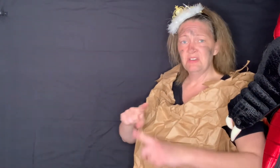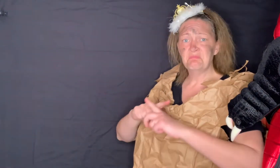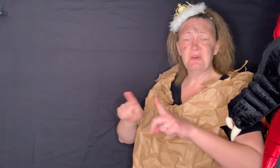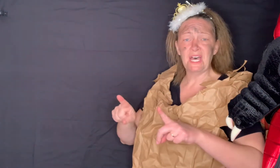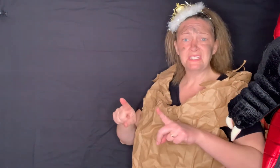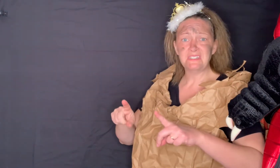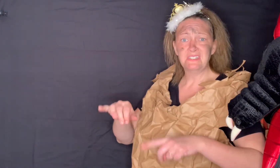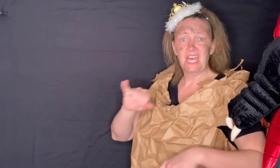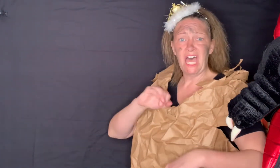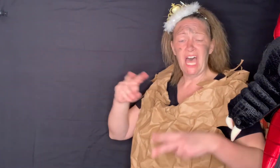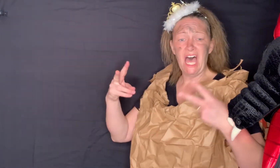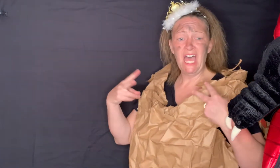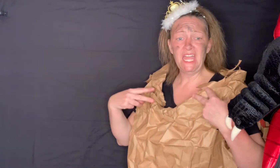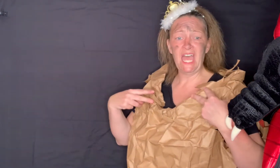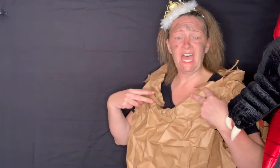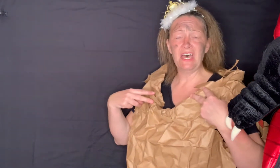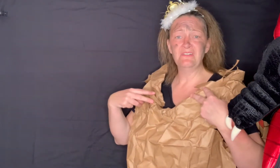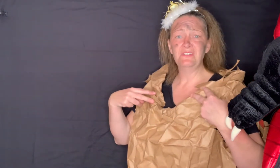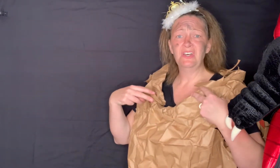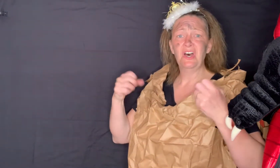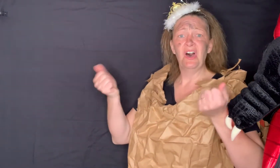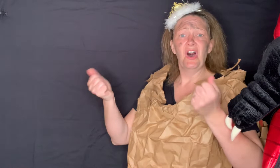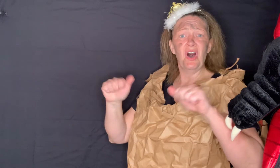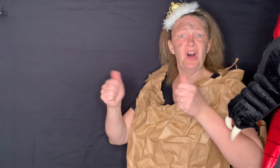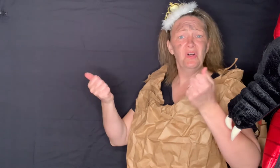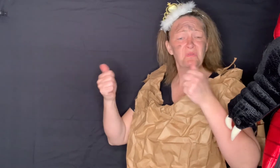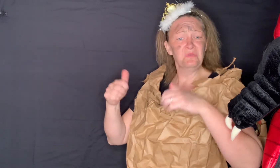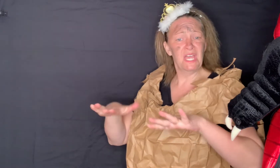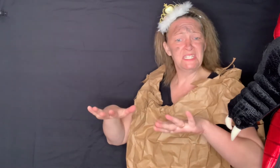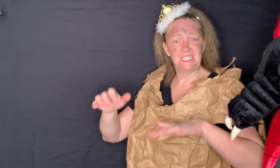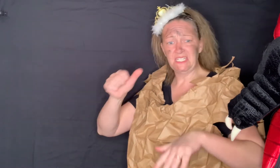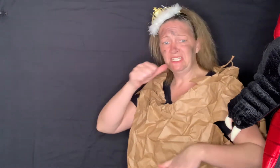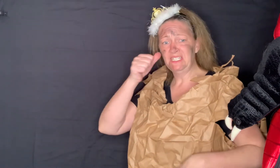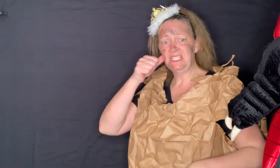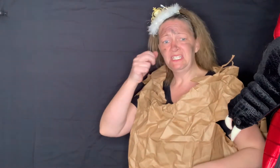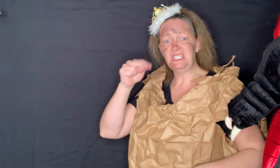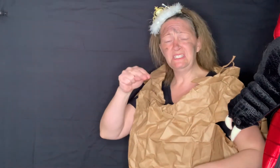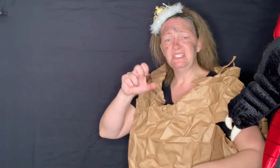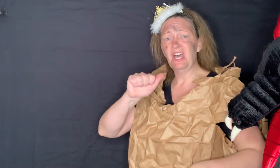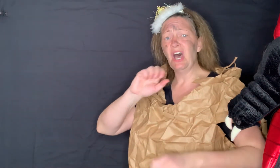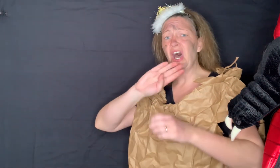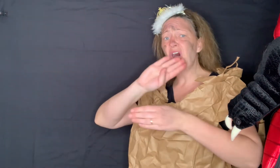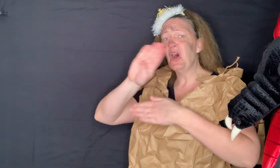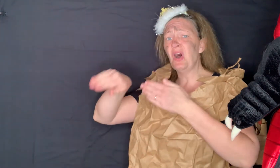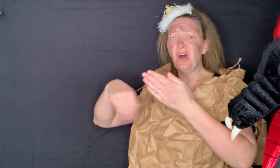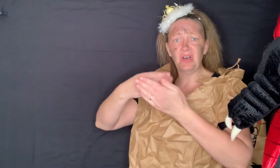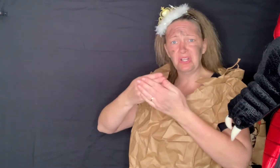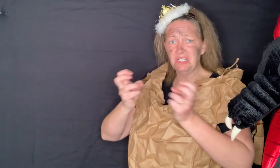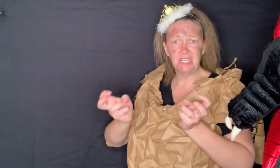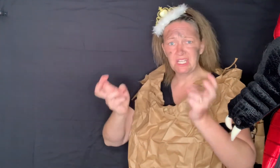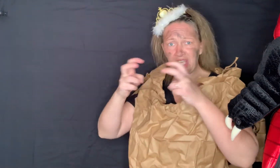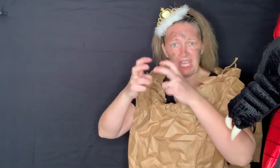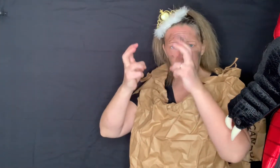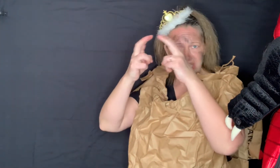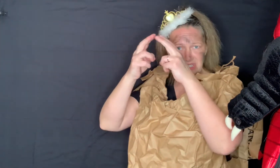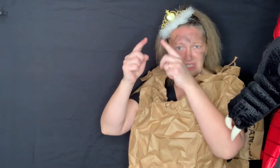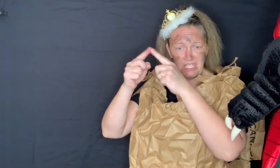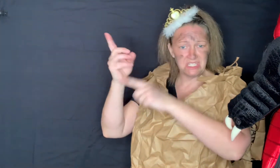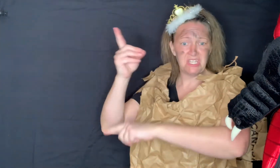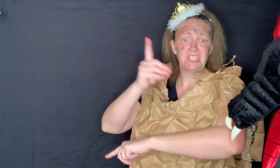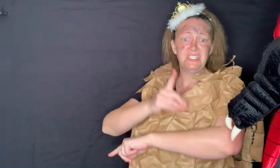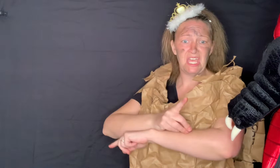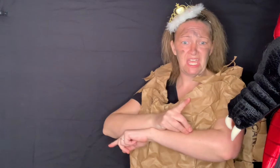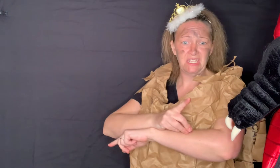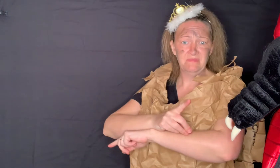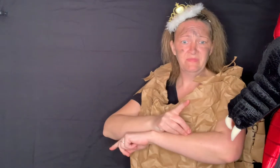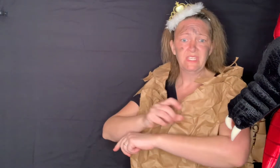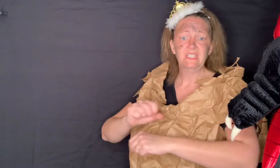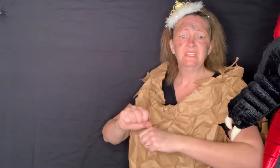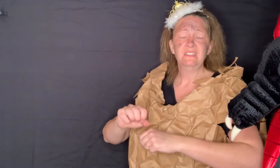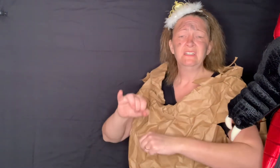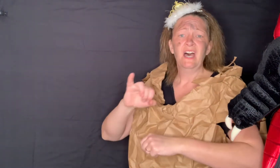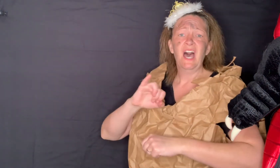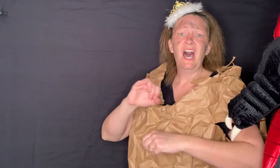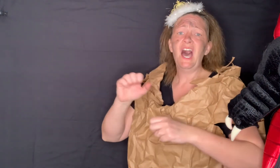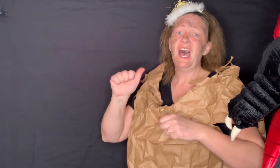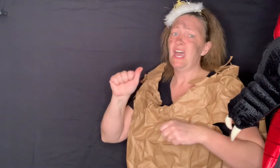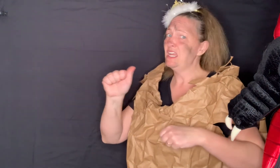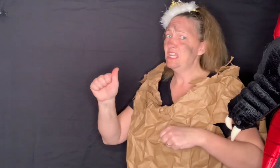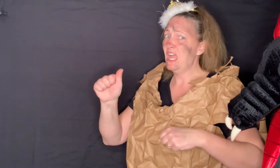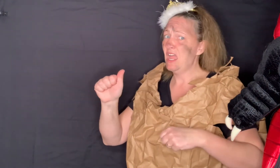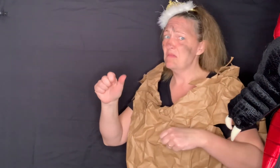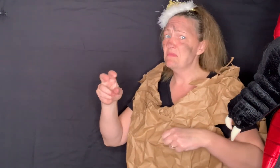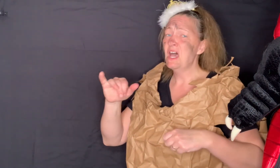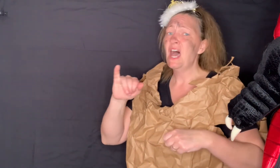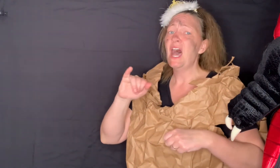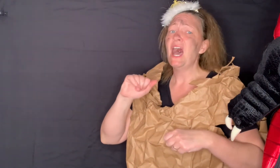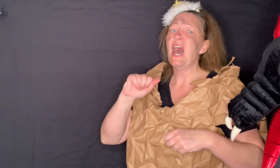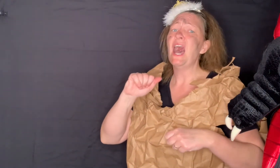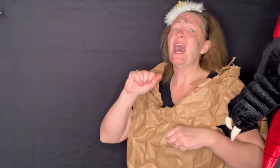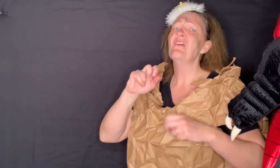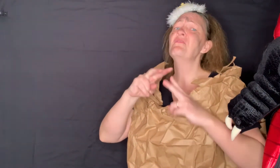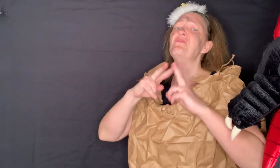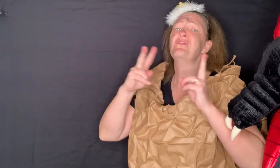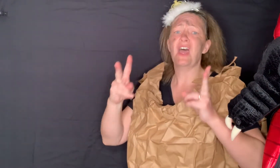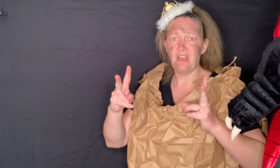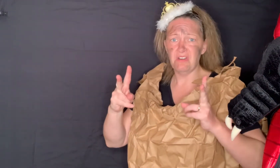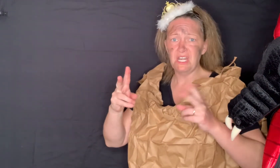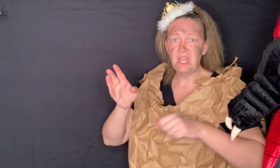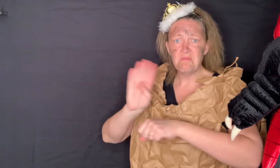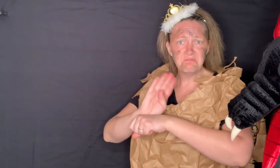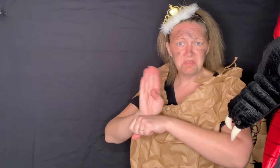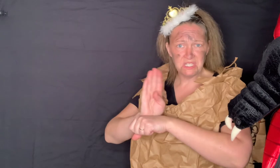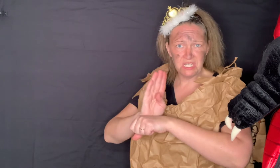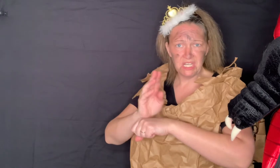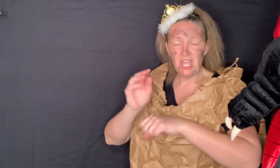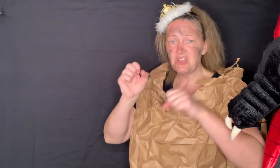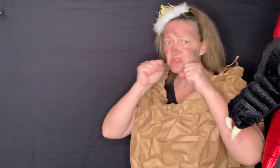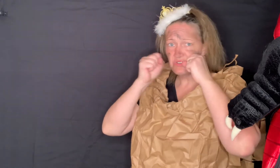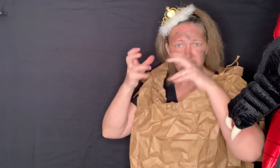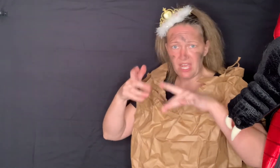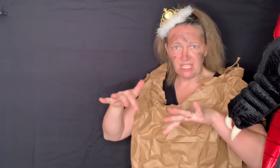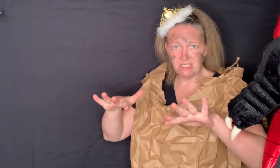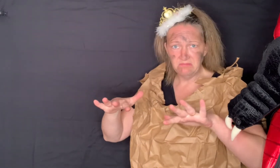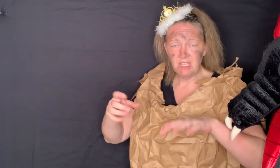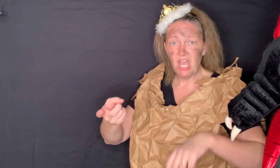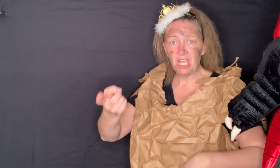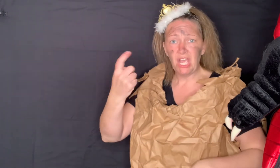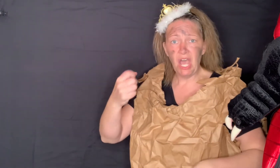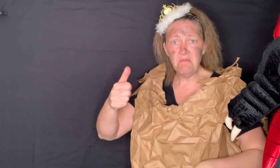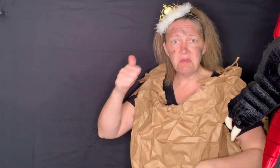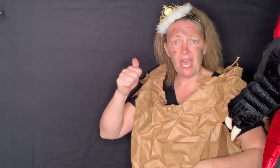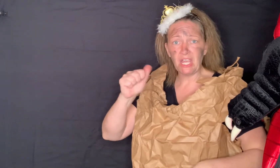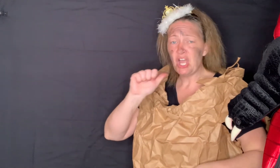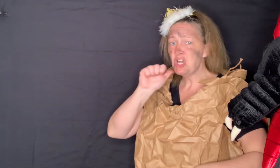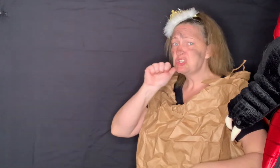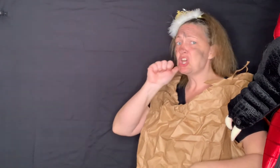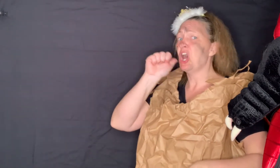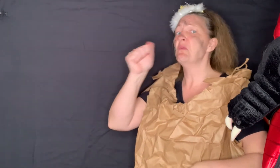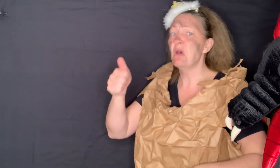but I have already eaten a whole castle today. I am a very busy dragon. come back tomorrow."